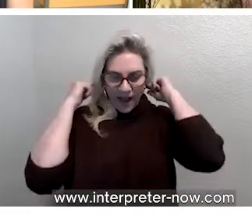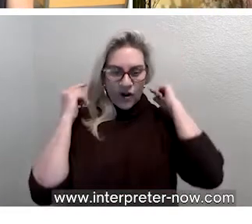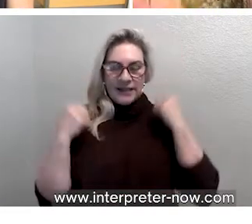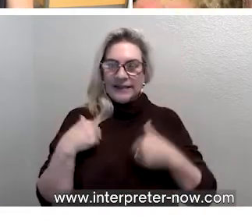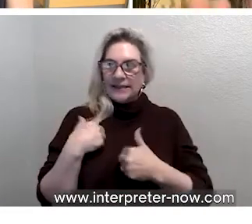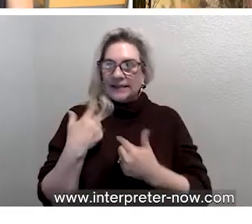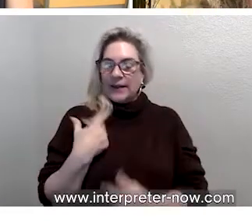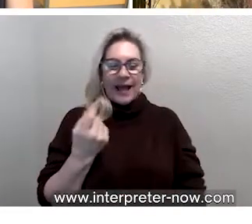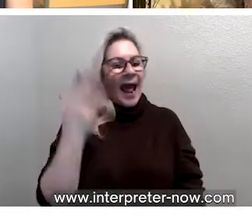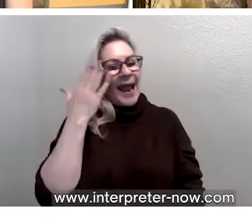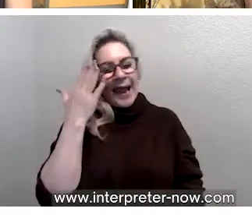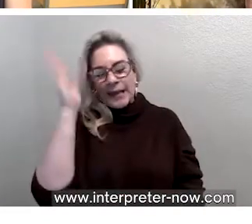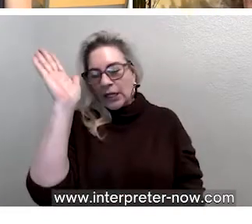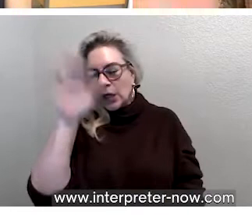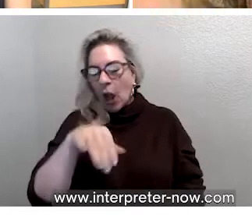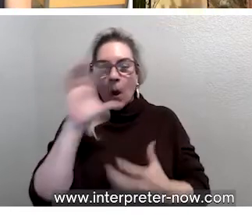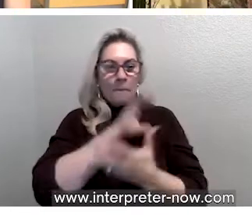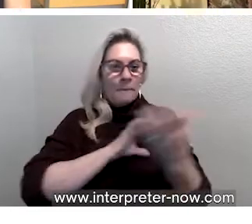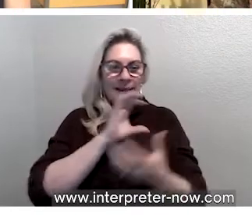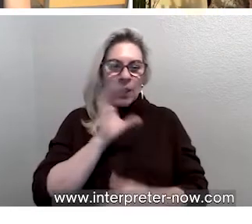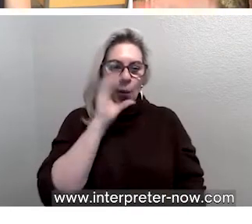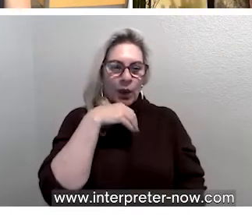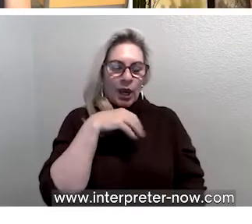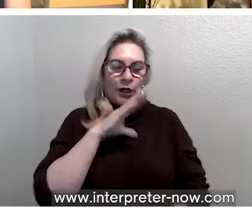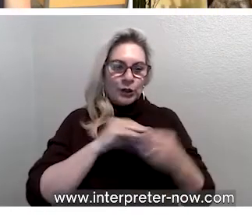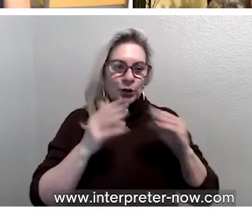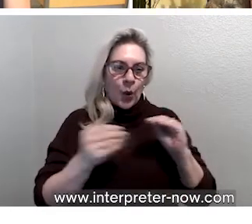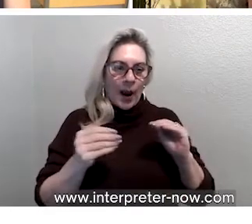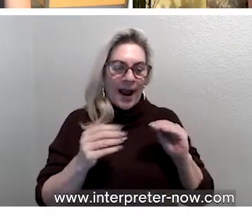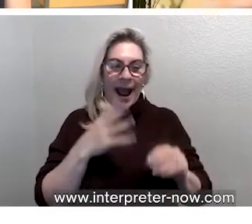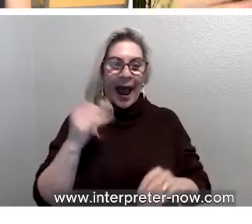It's a weird story. That's a story for another time. I'm happy to tell it.